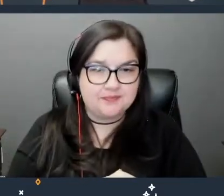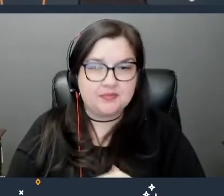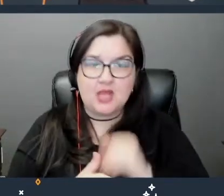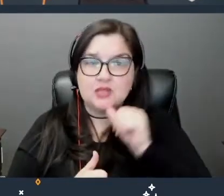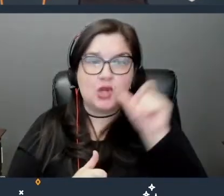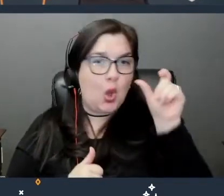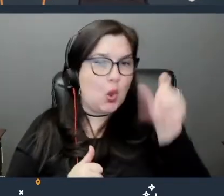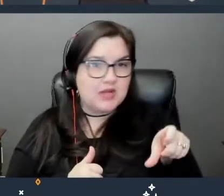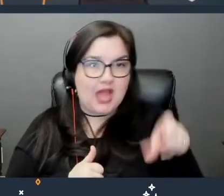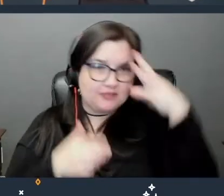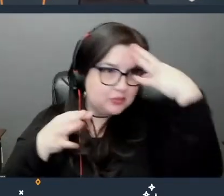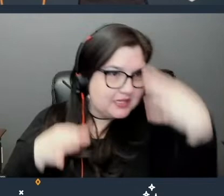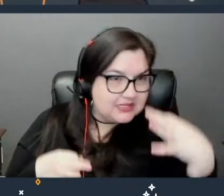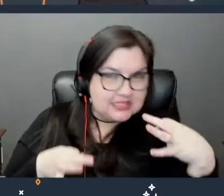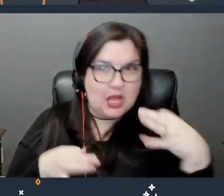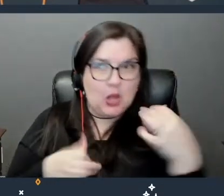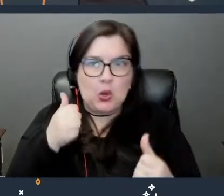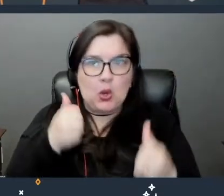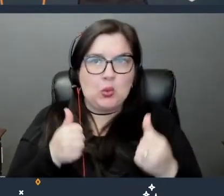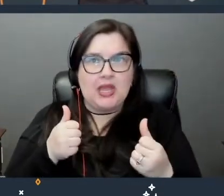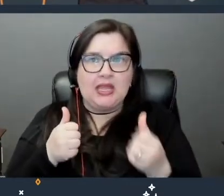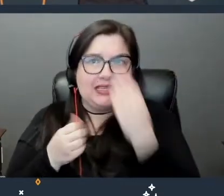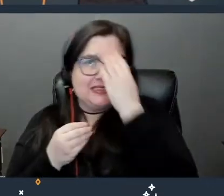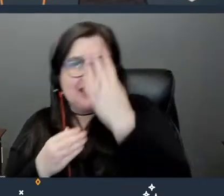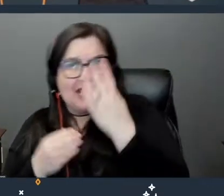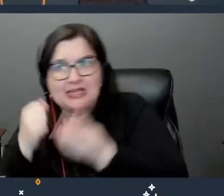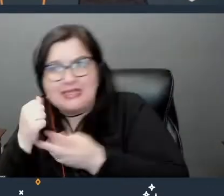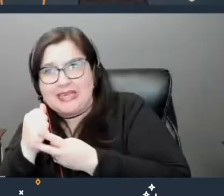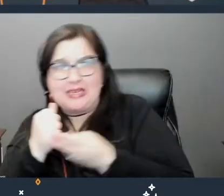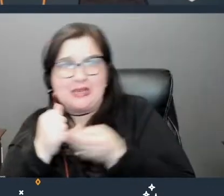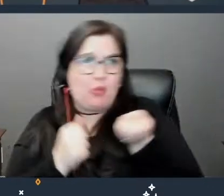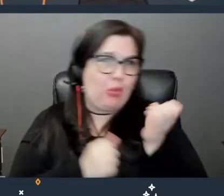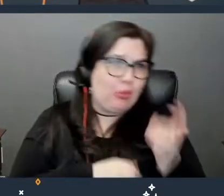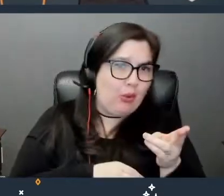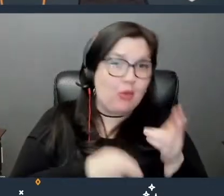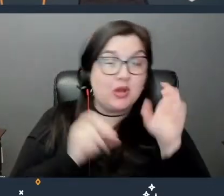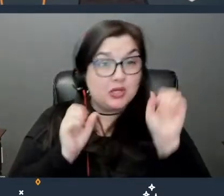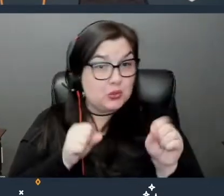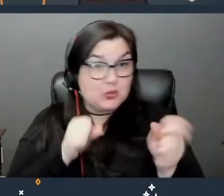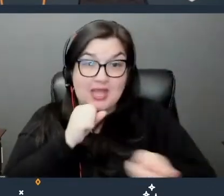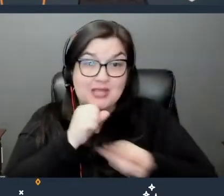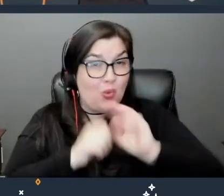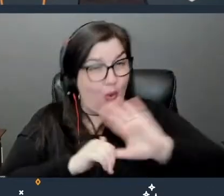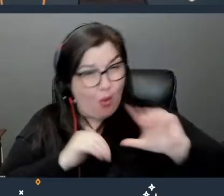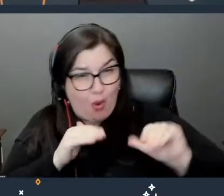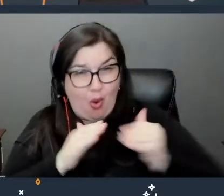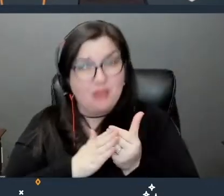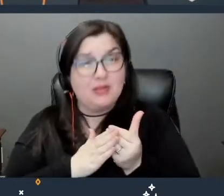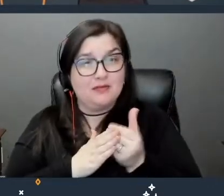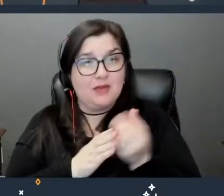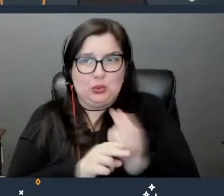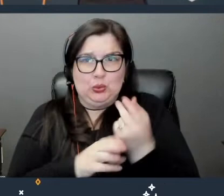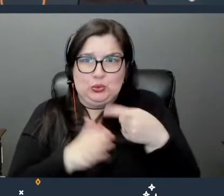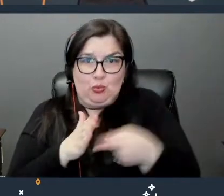about which data you can heap and which data you discard. You can store it all at low cost and use only what you need when you need it.